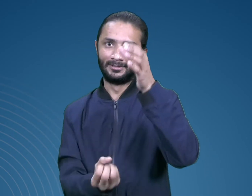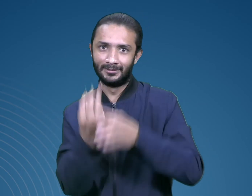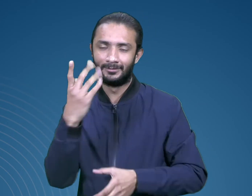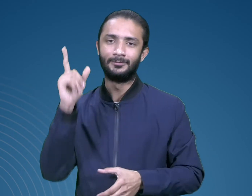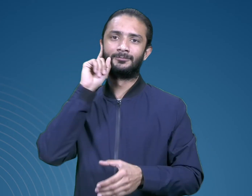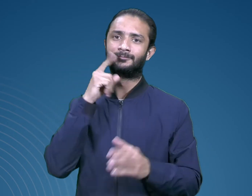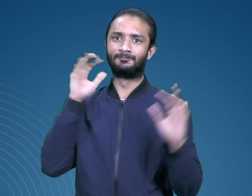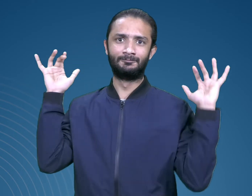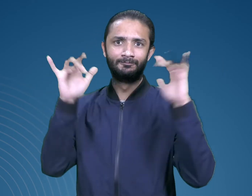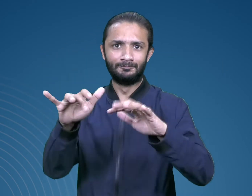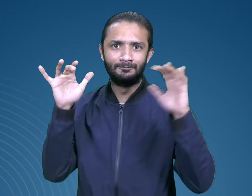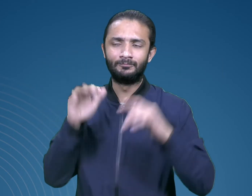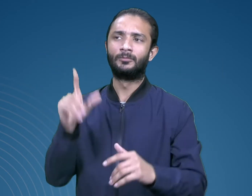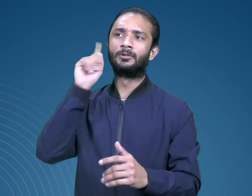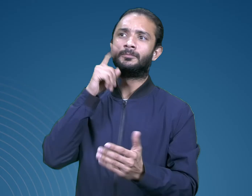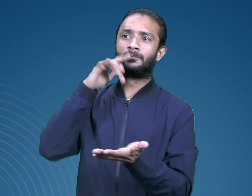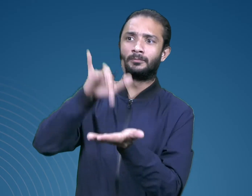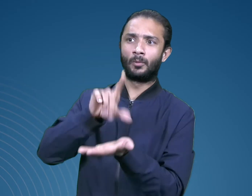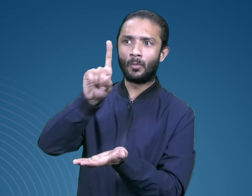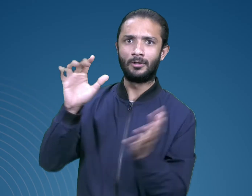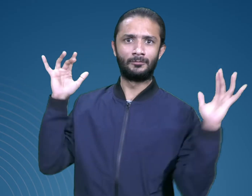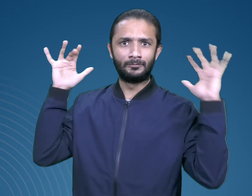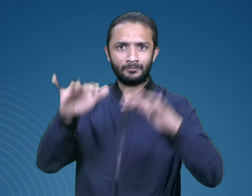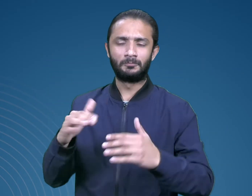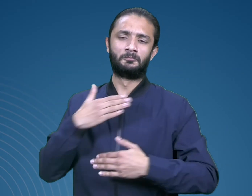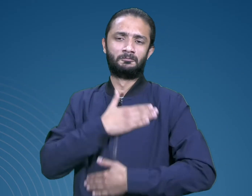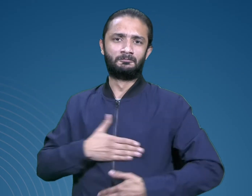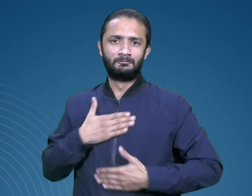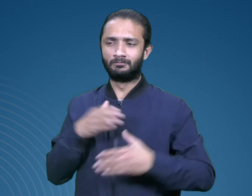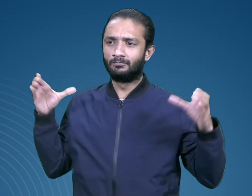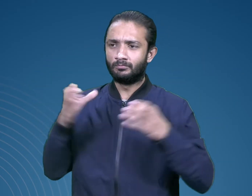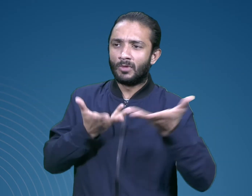and enhance their signing skills by involving themselves in deaf communities,